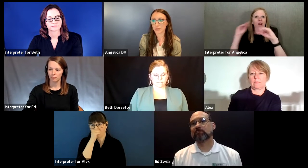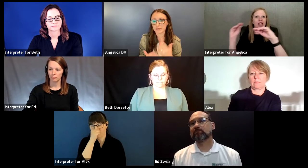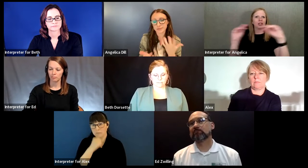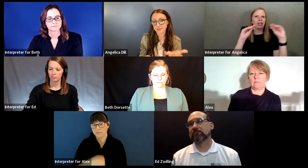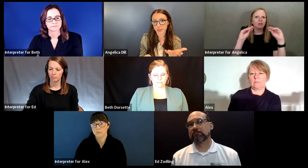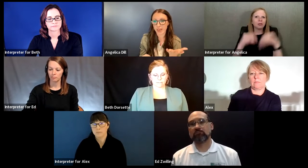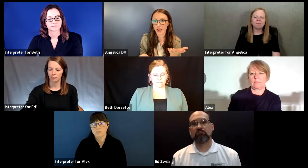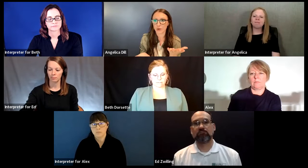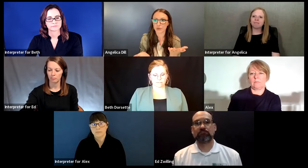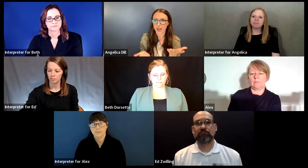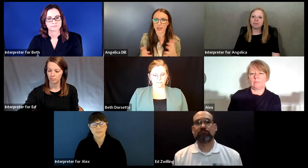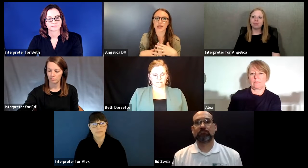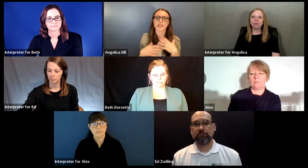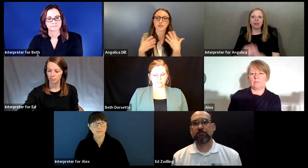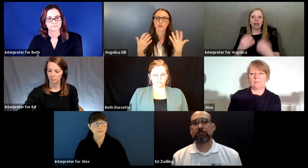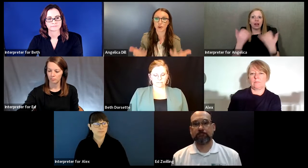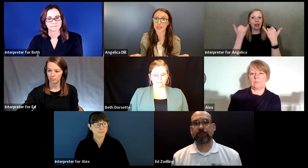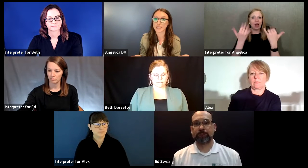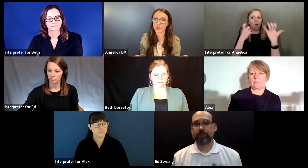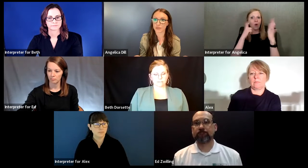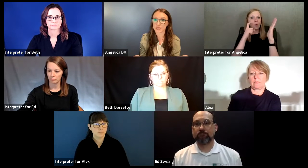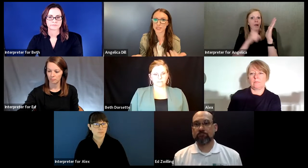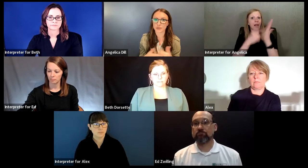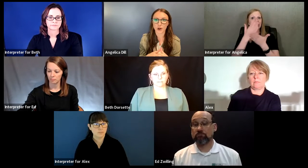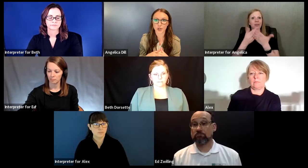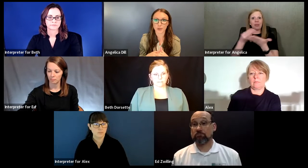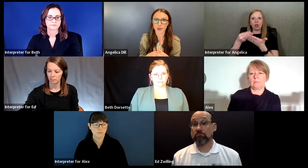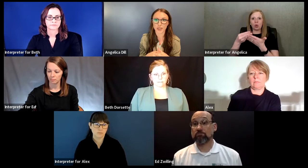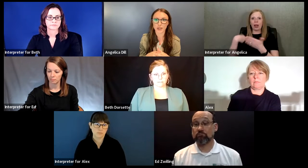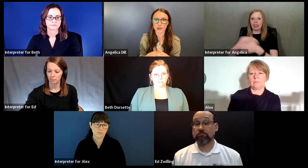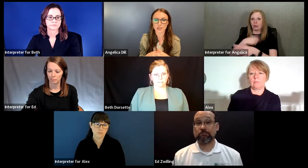So with that, I want to recognize some of the grants that we have received throughout our community.